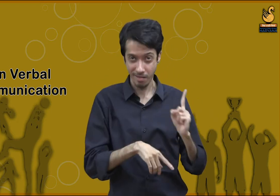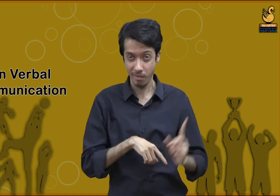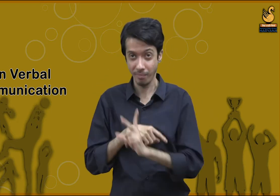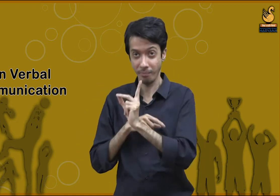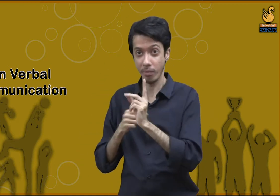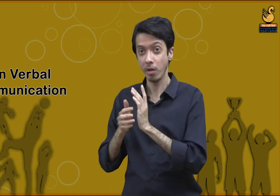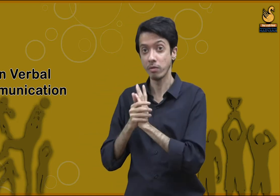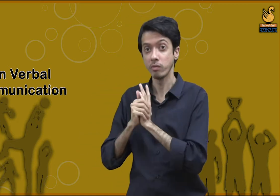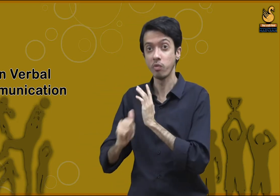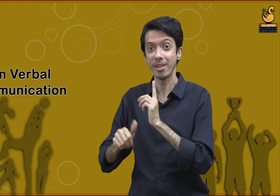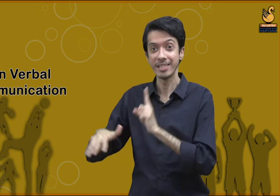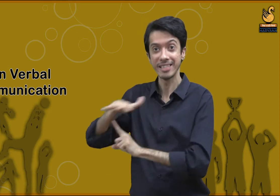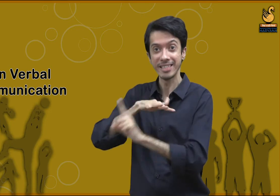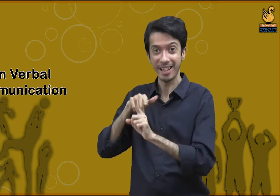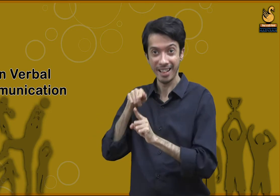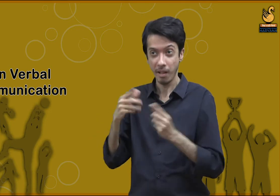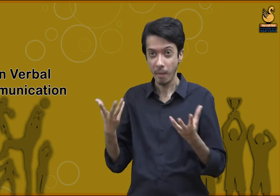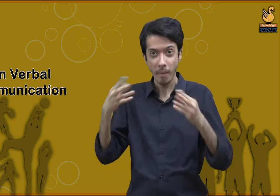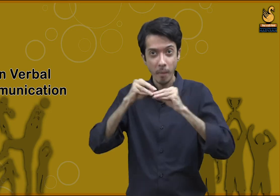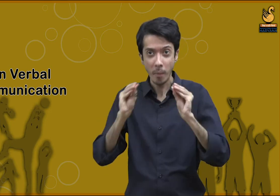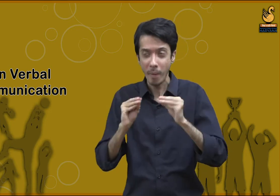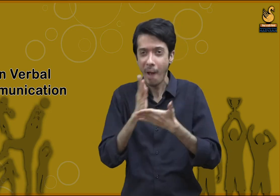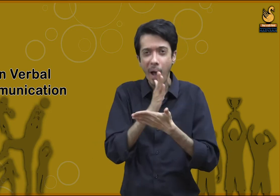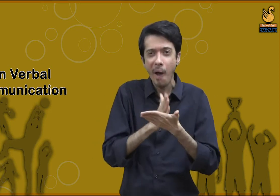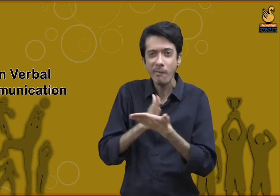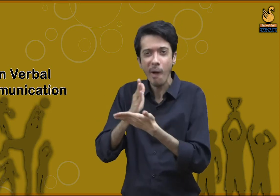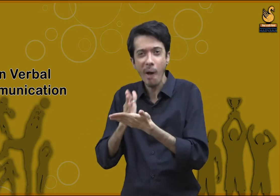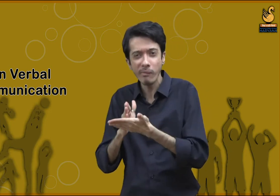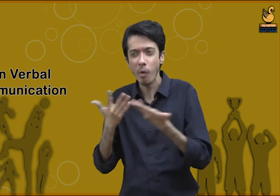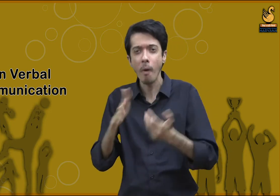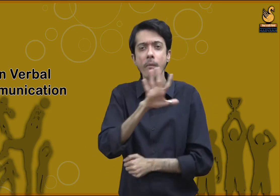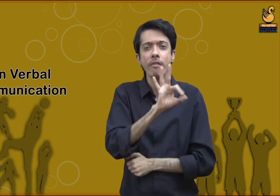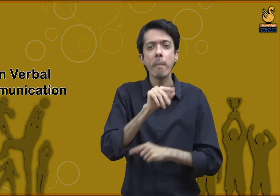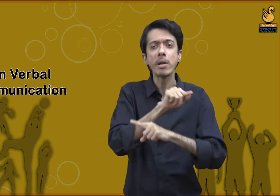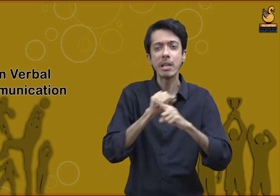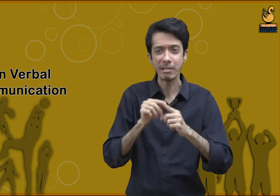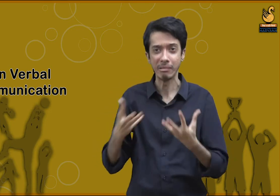and social skills or if we have only few qualities of personal skills and social skills